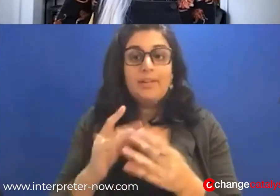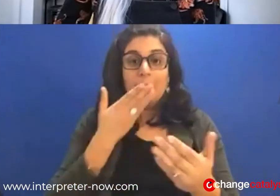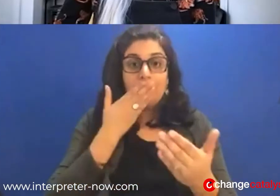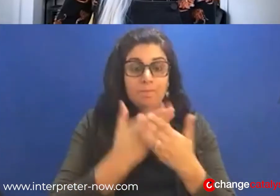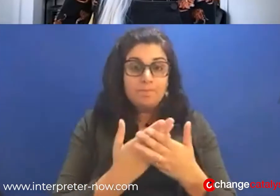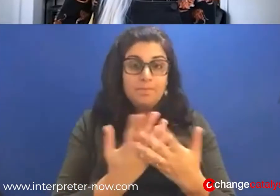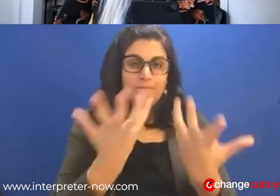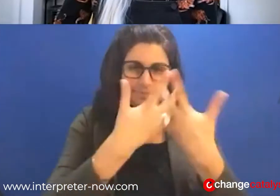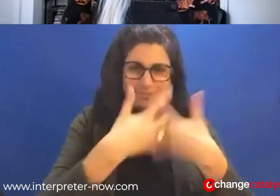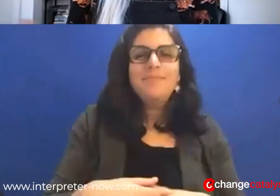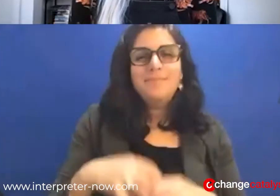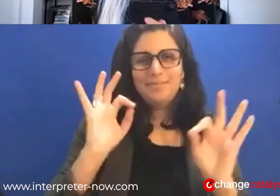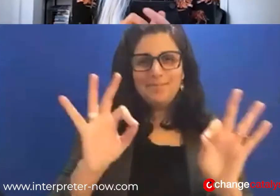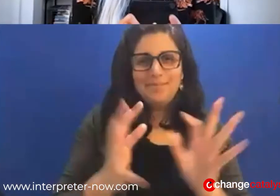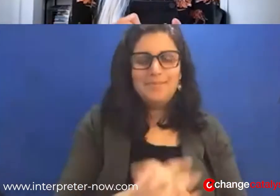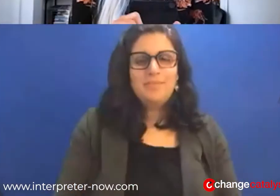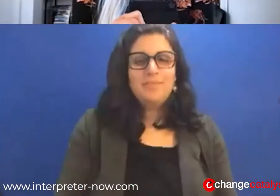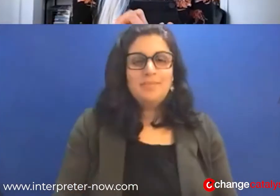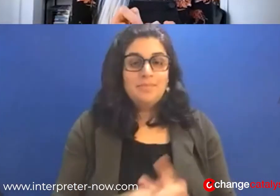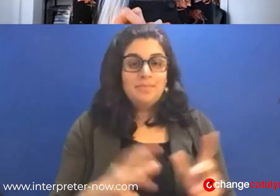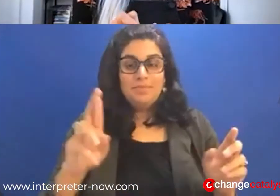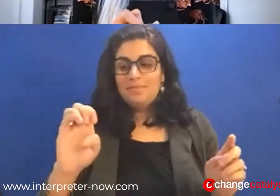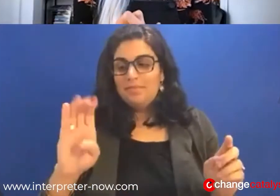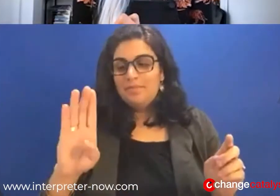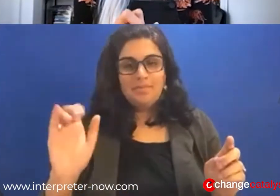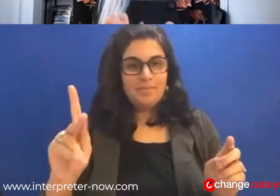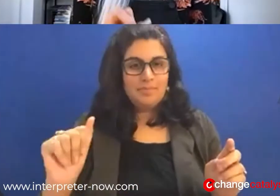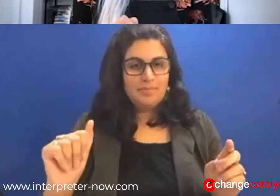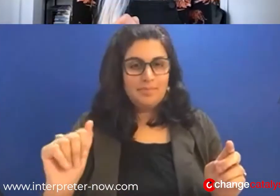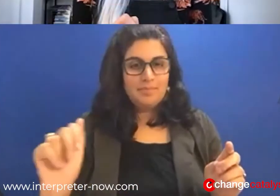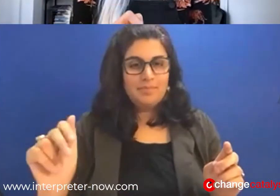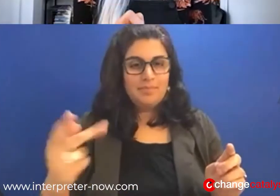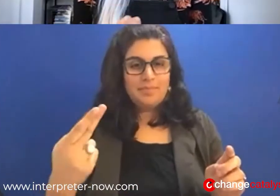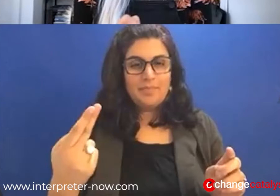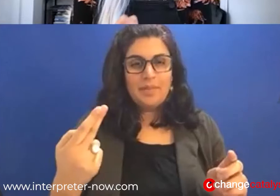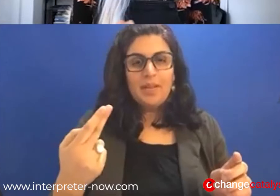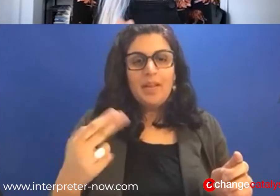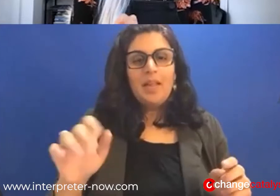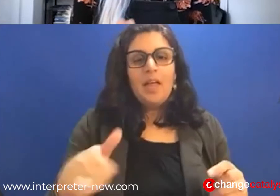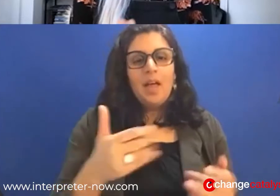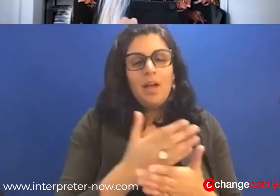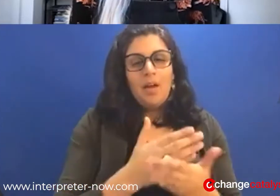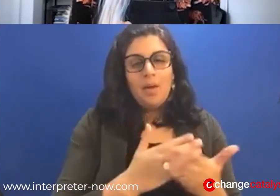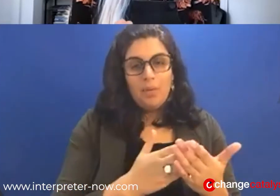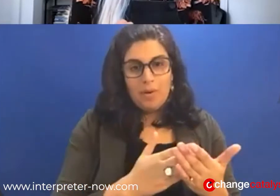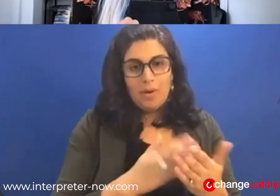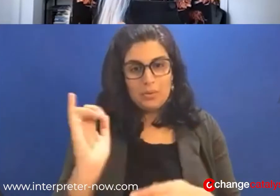I guess the other part of that that we're riffing on earlier was what does it